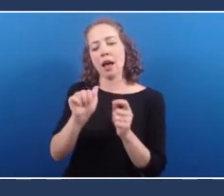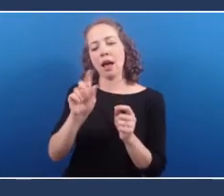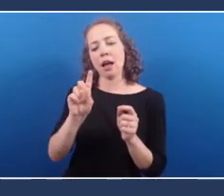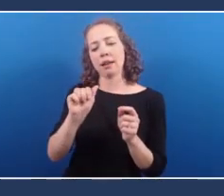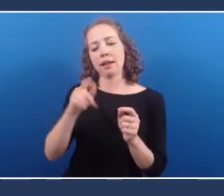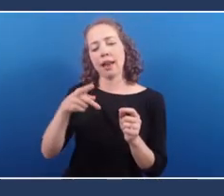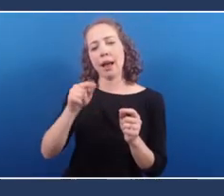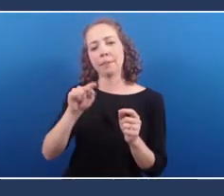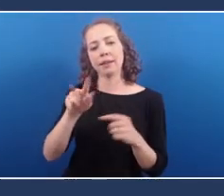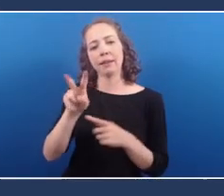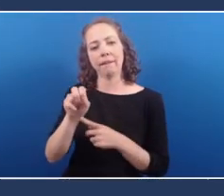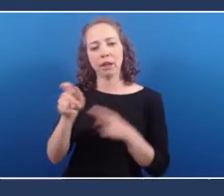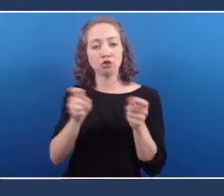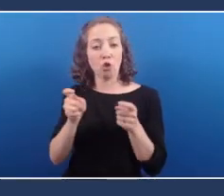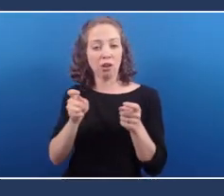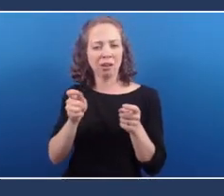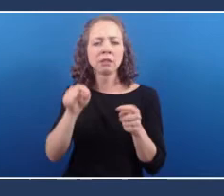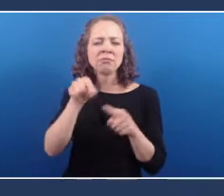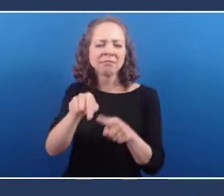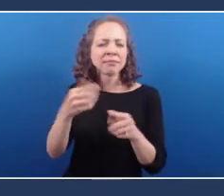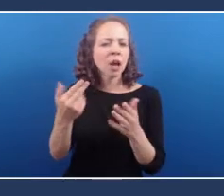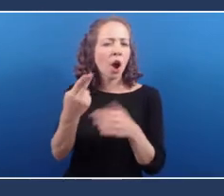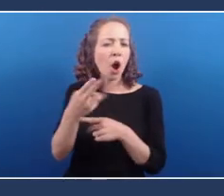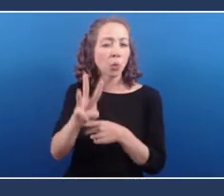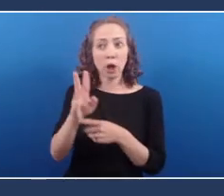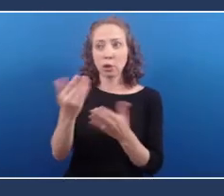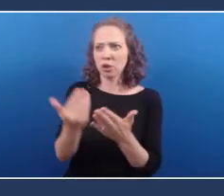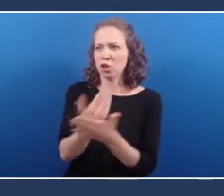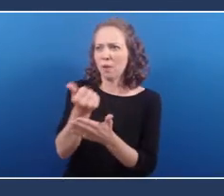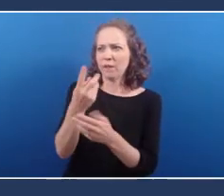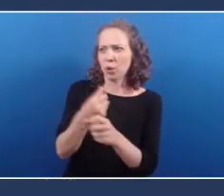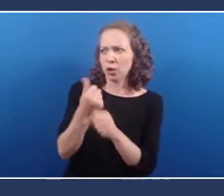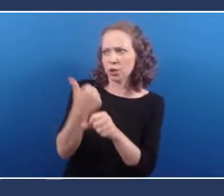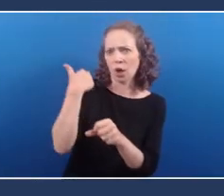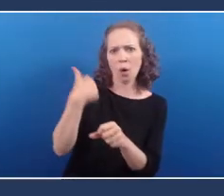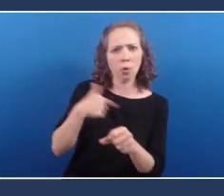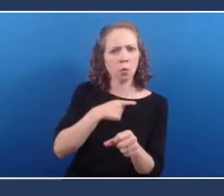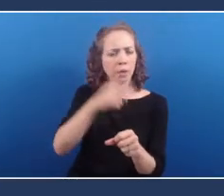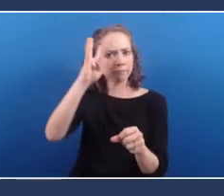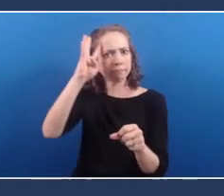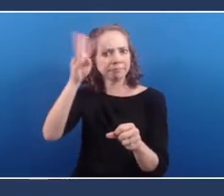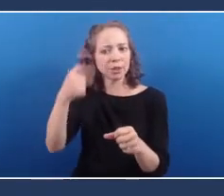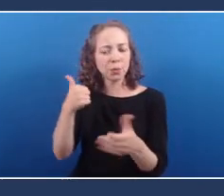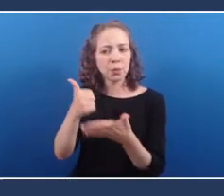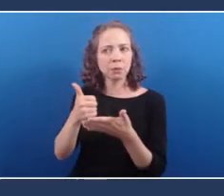a few years ago so that you could completely customize your gaming experience.